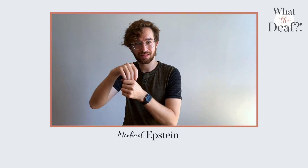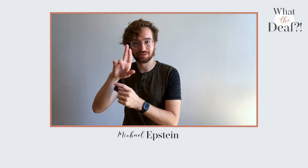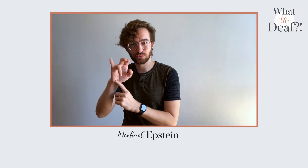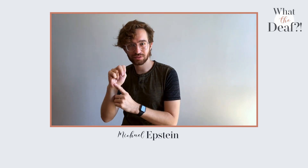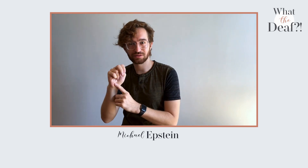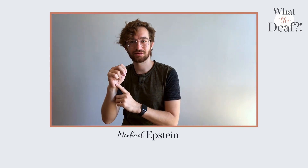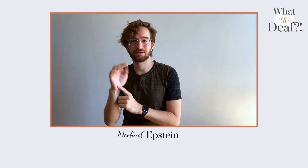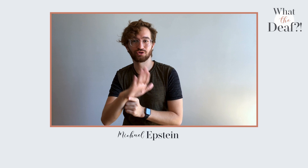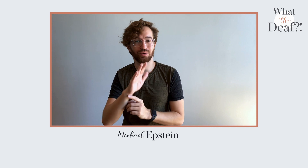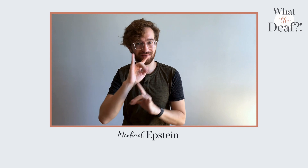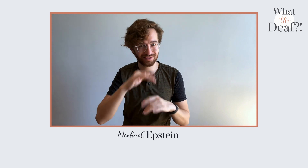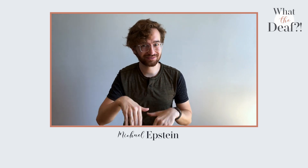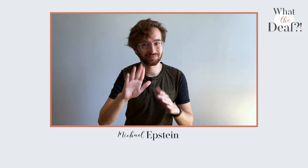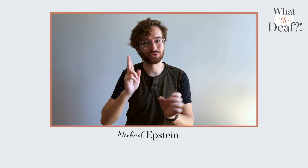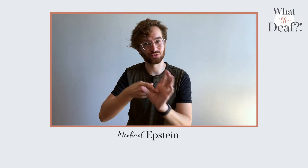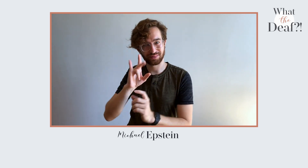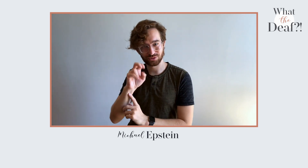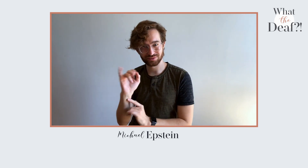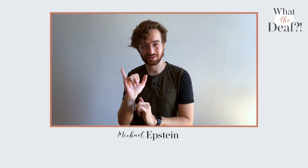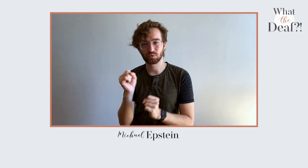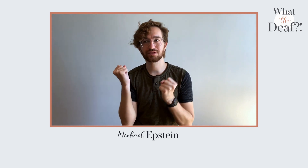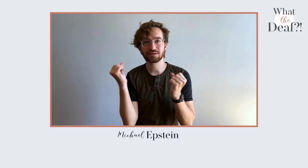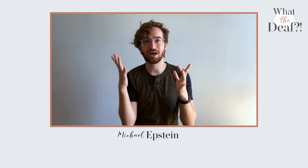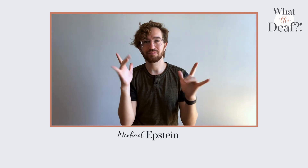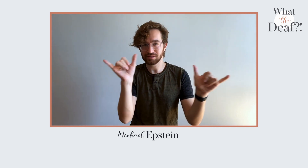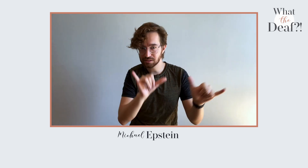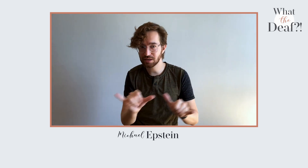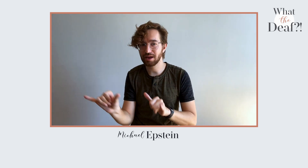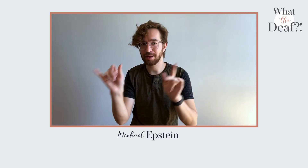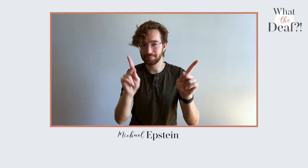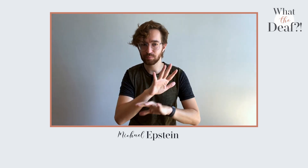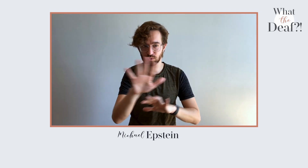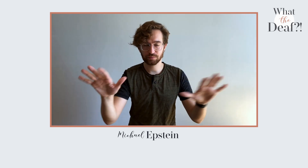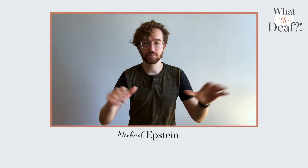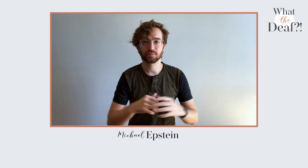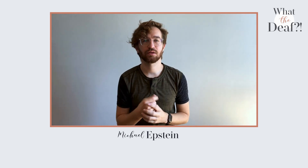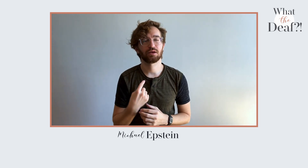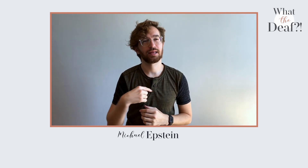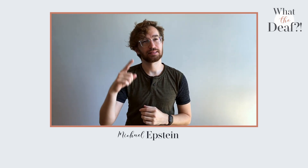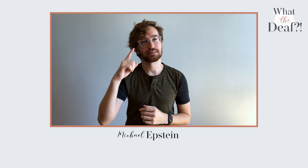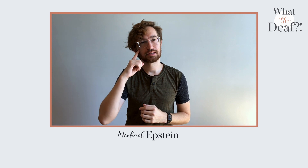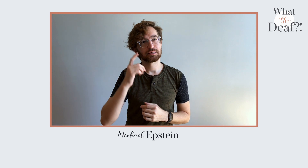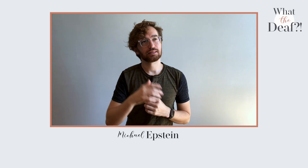because in order to get into the union, oftentimes you need someone to represent you. So these kids will join the union after their parents.